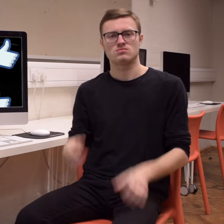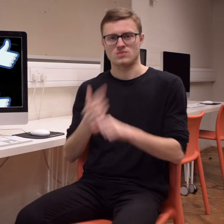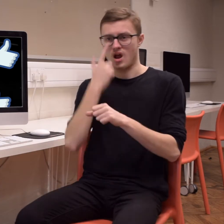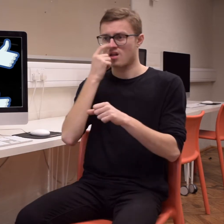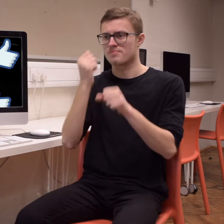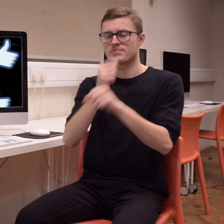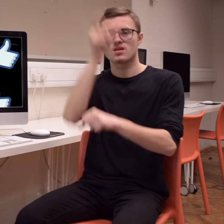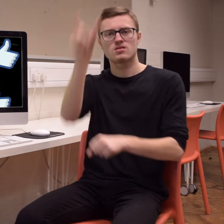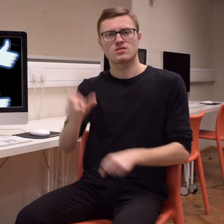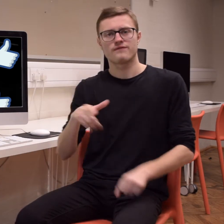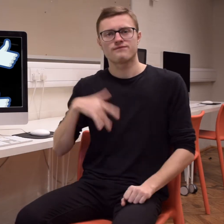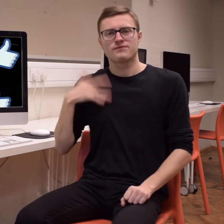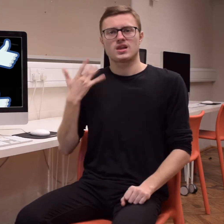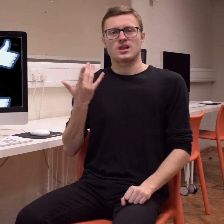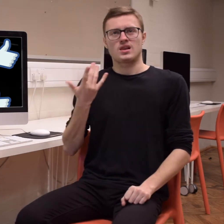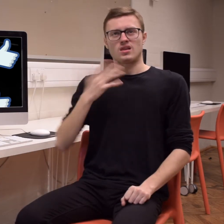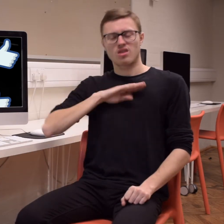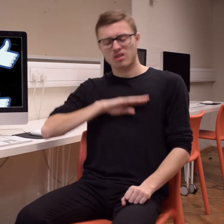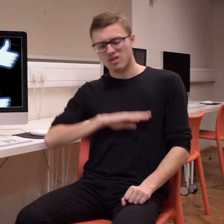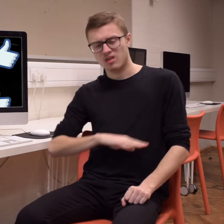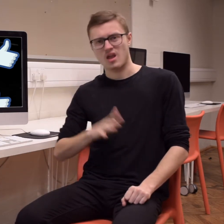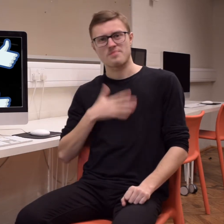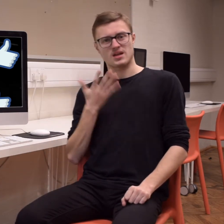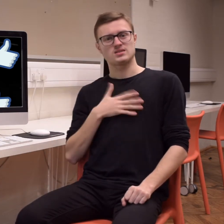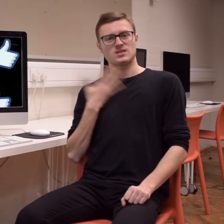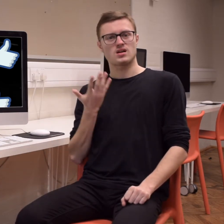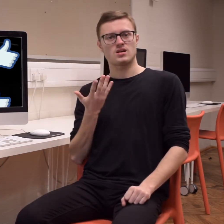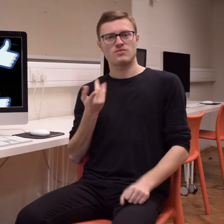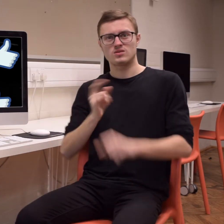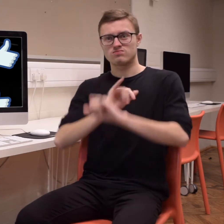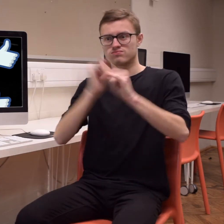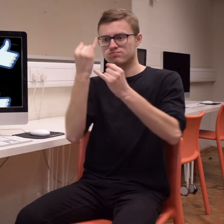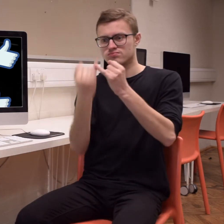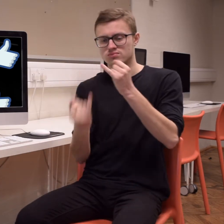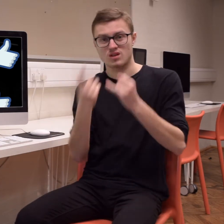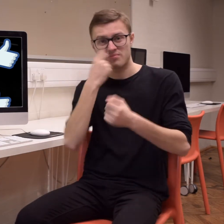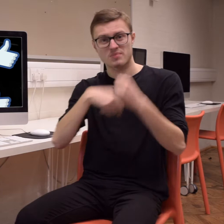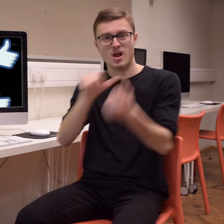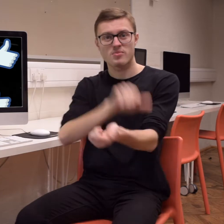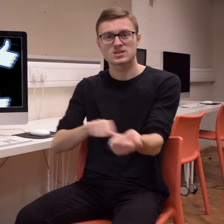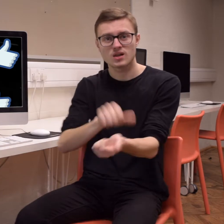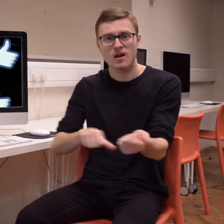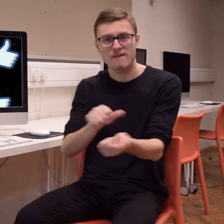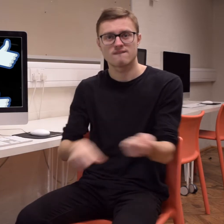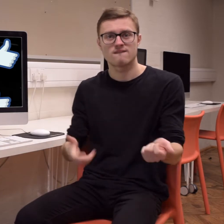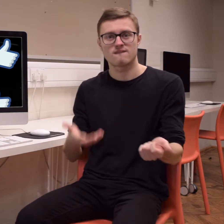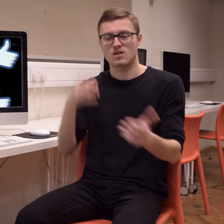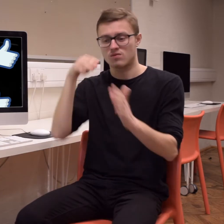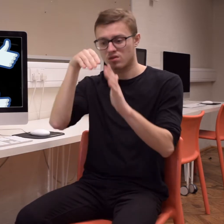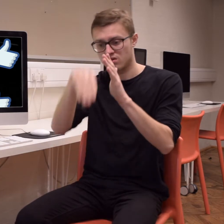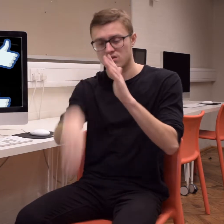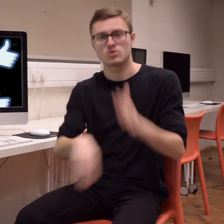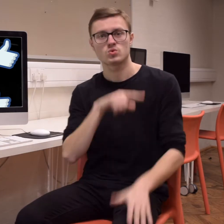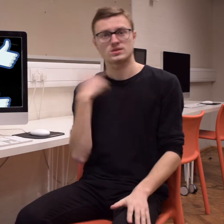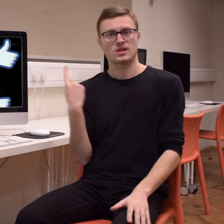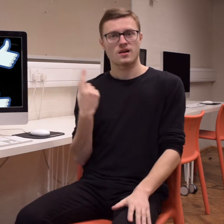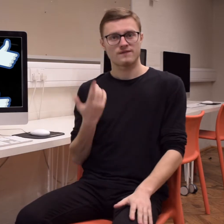Sometimes it can make people self-harm or lead to them feeling suicidal.